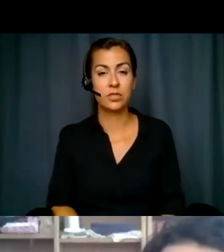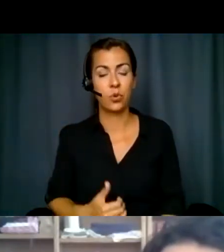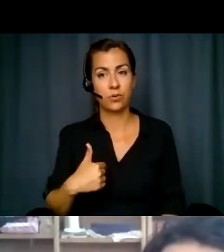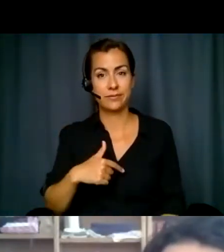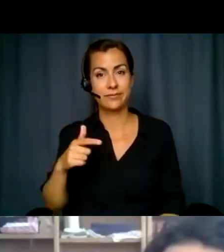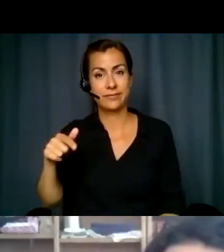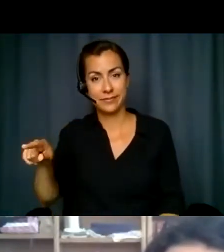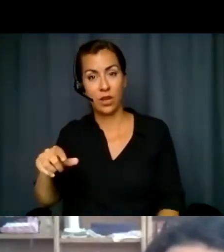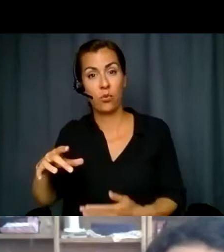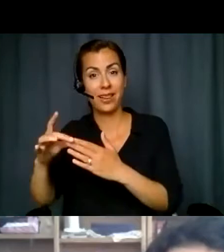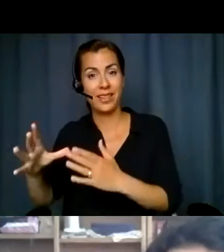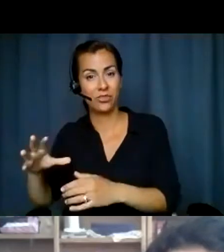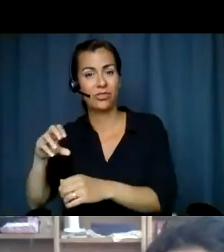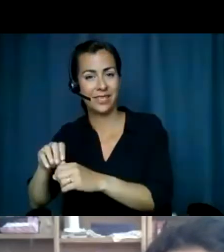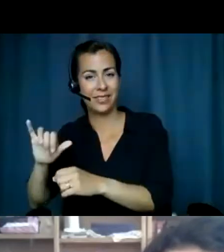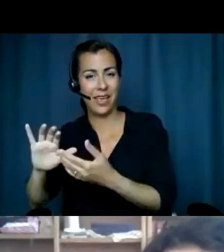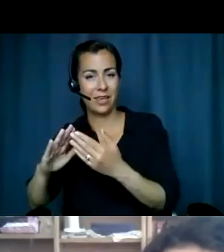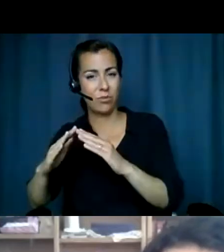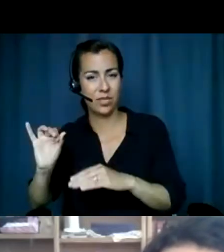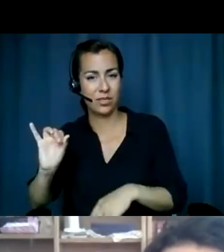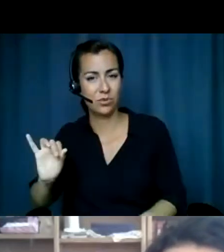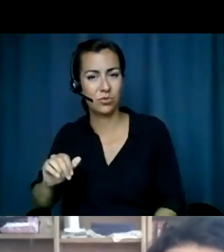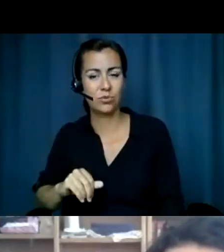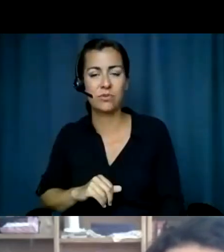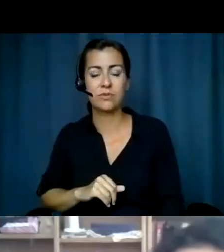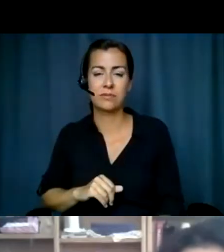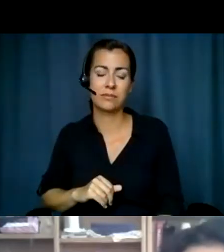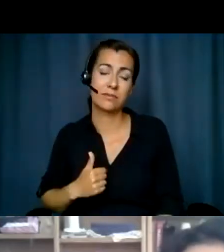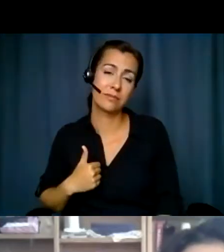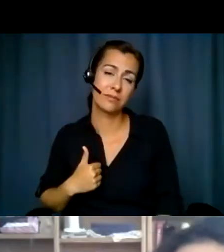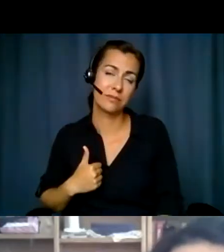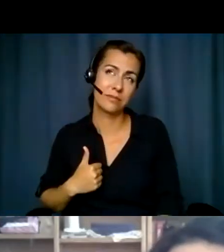Thank you everybody for coming. If you want to learn more about the